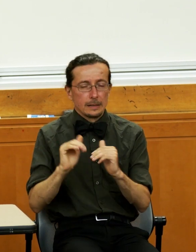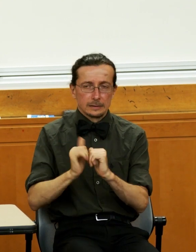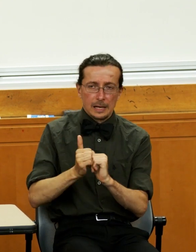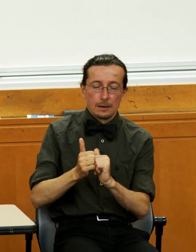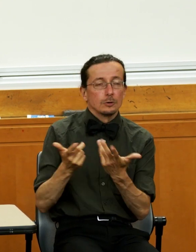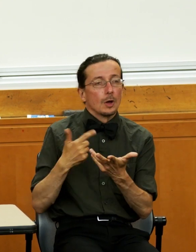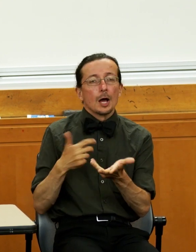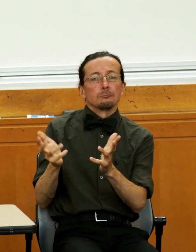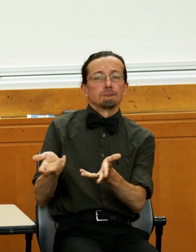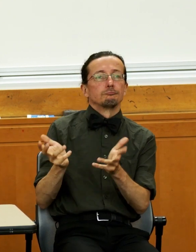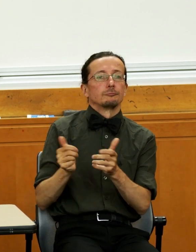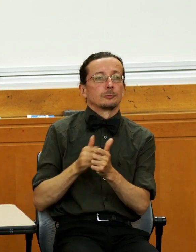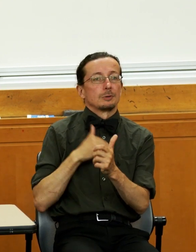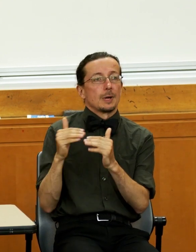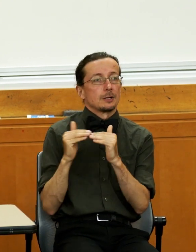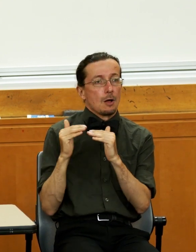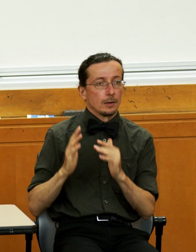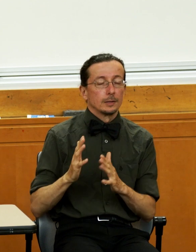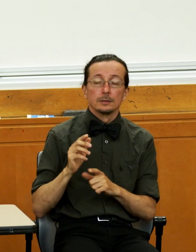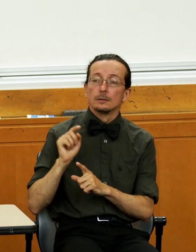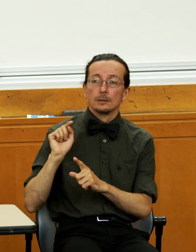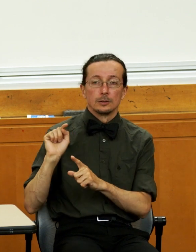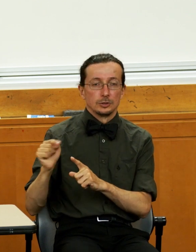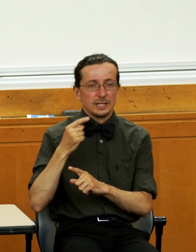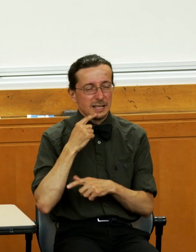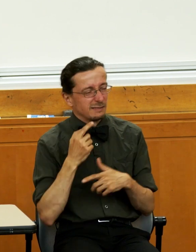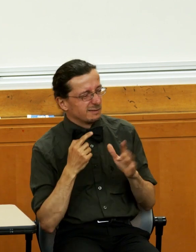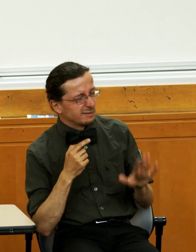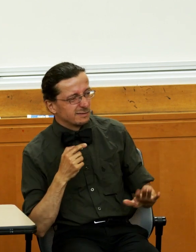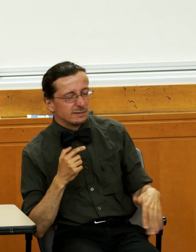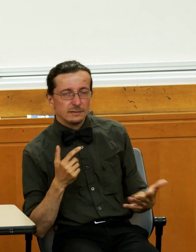this conversation with her because, in particular, she was saying, “Man, like people always want